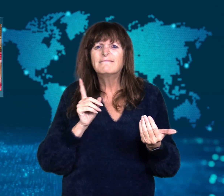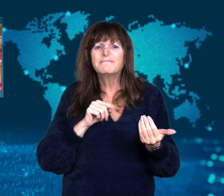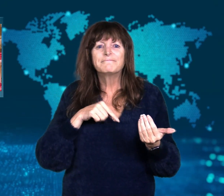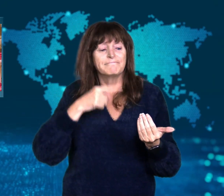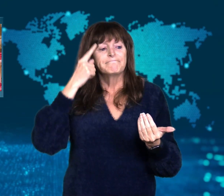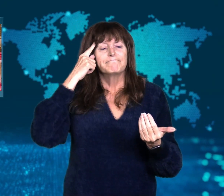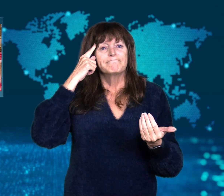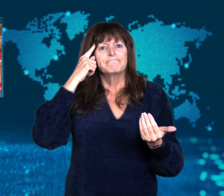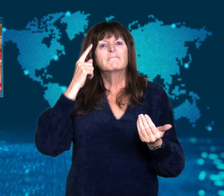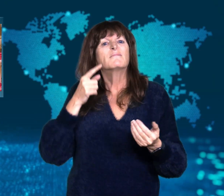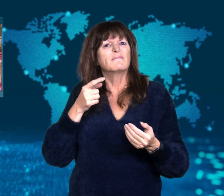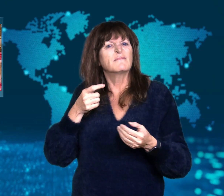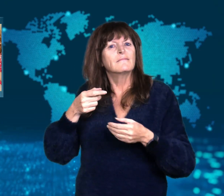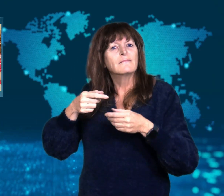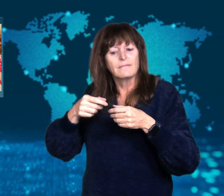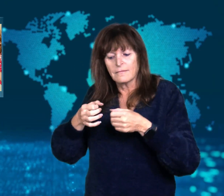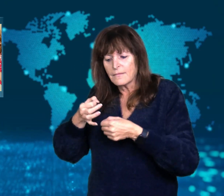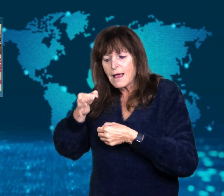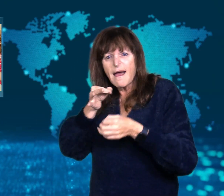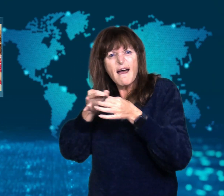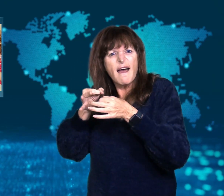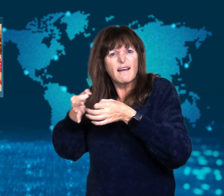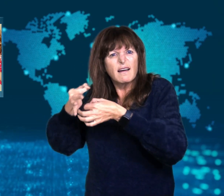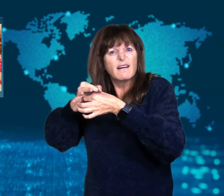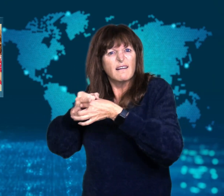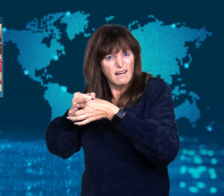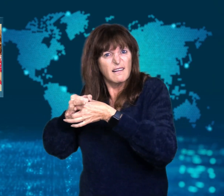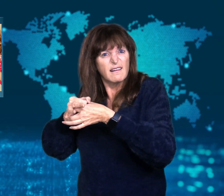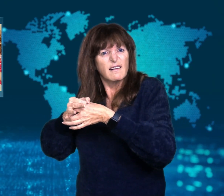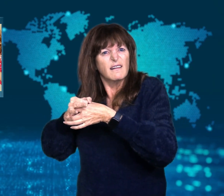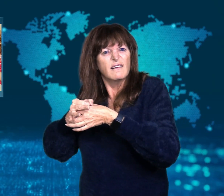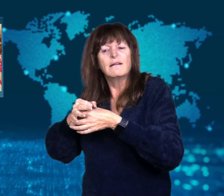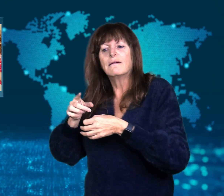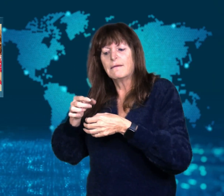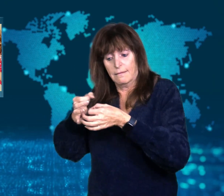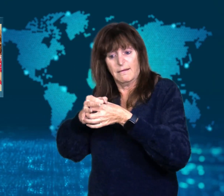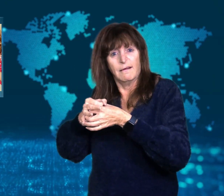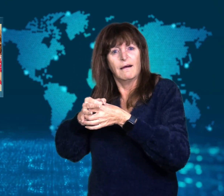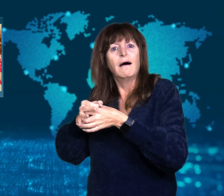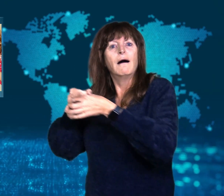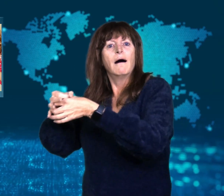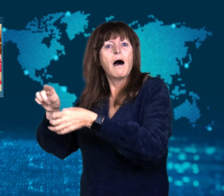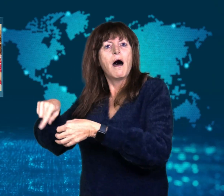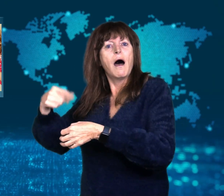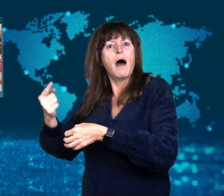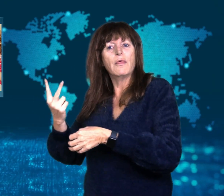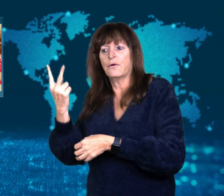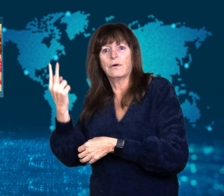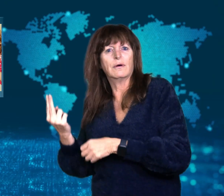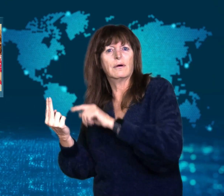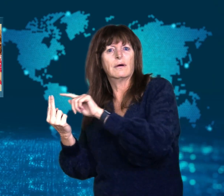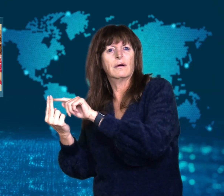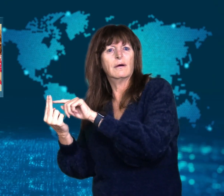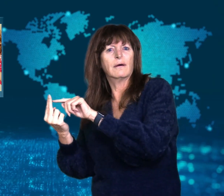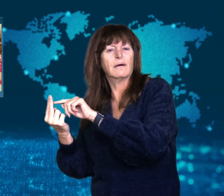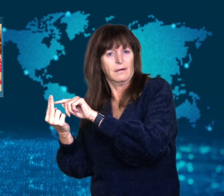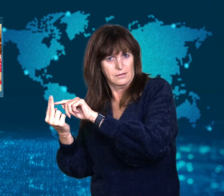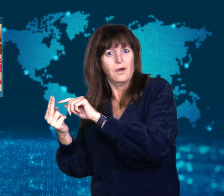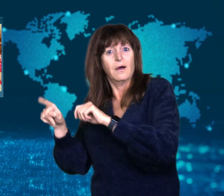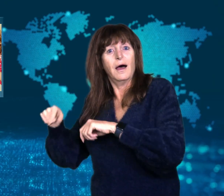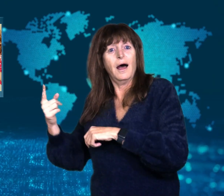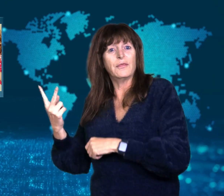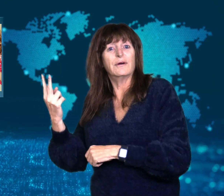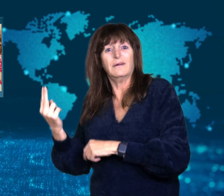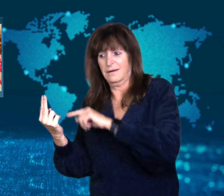They believed that their embryo had been transferred to a different couple,